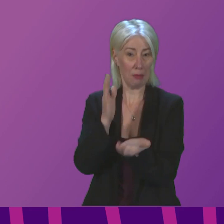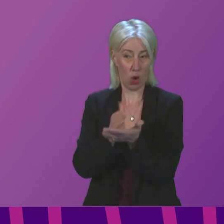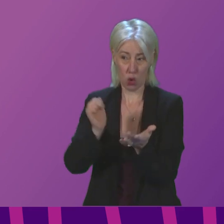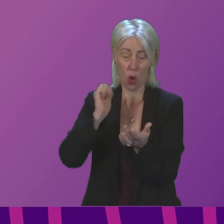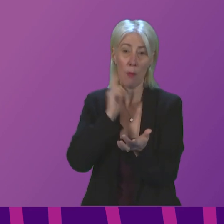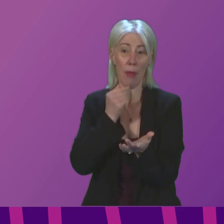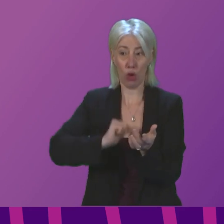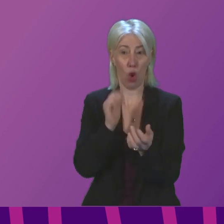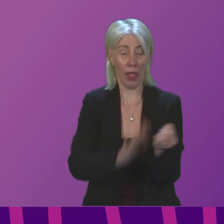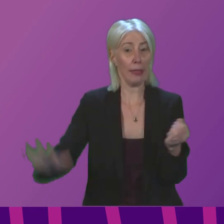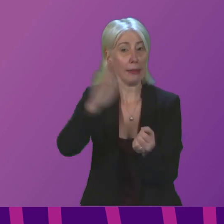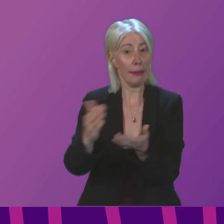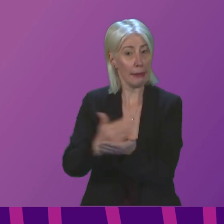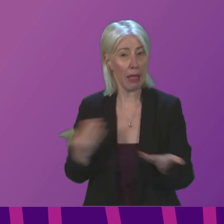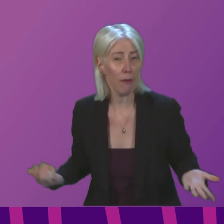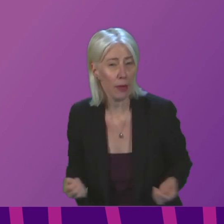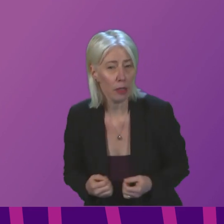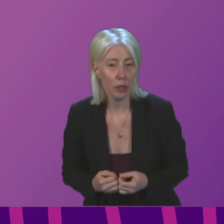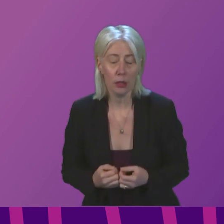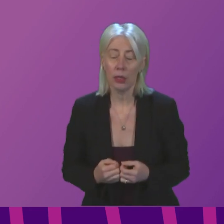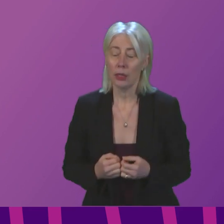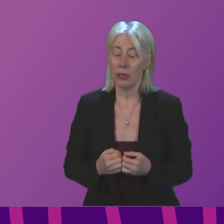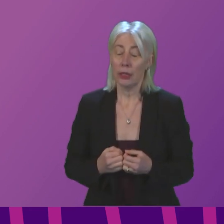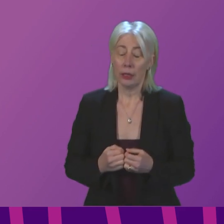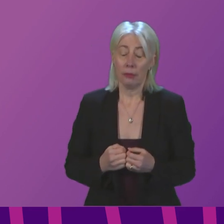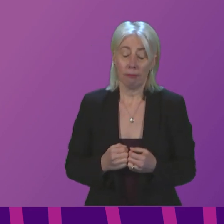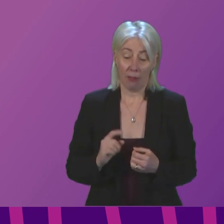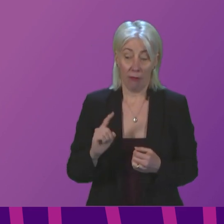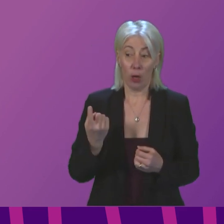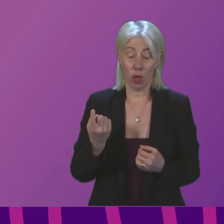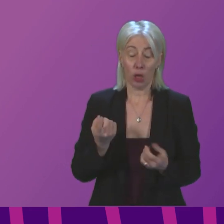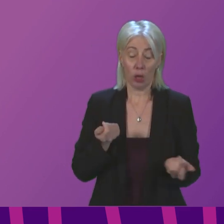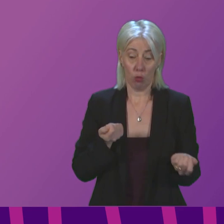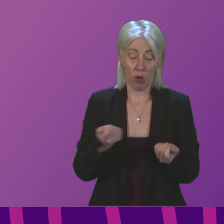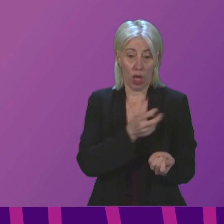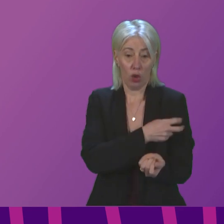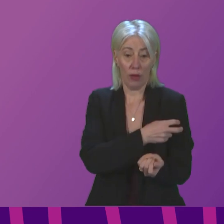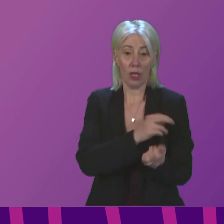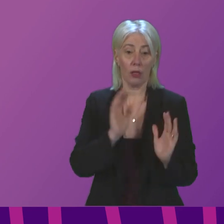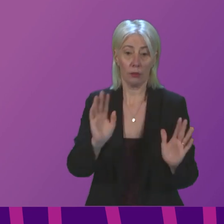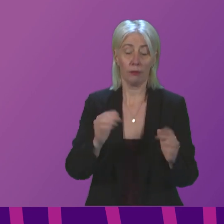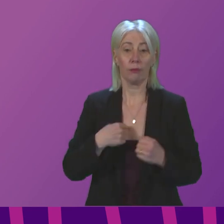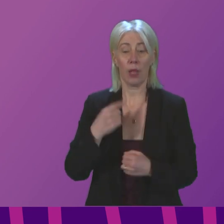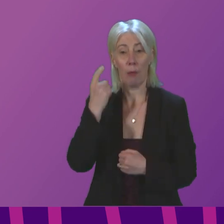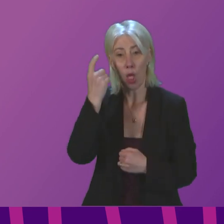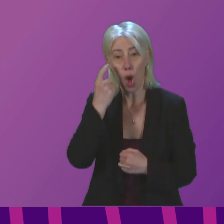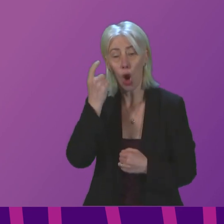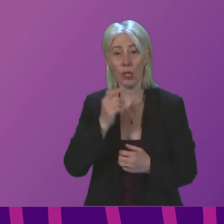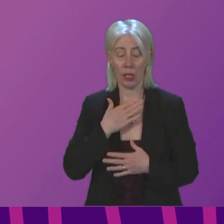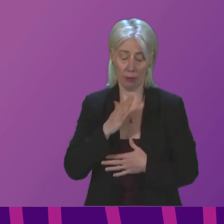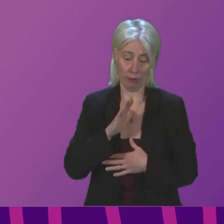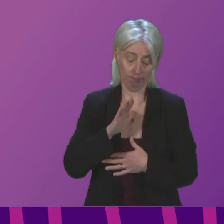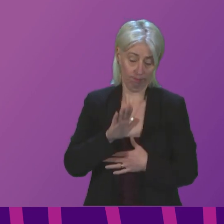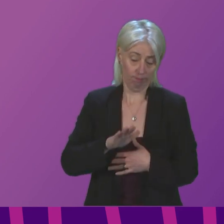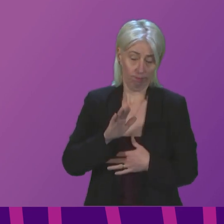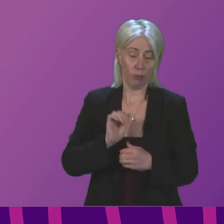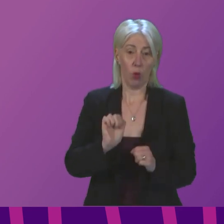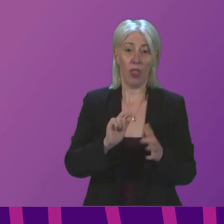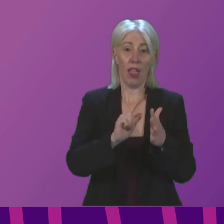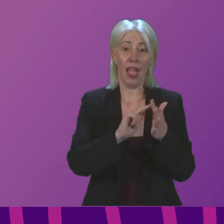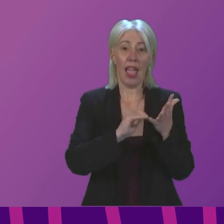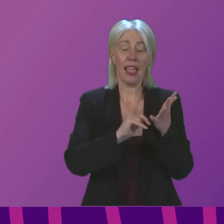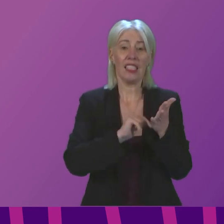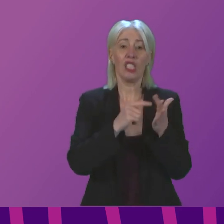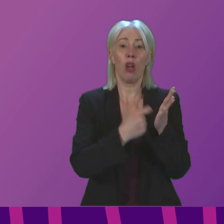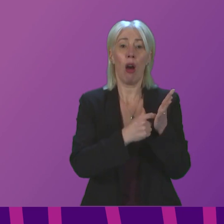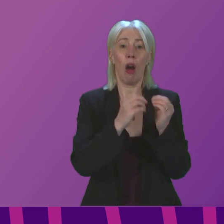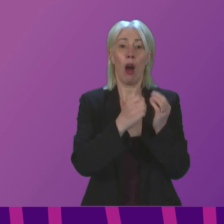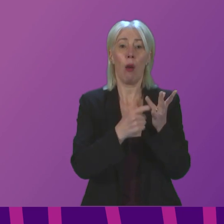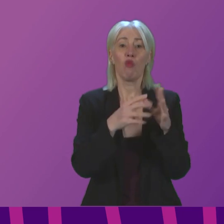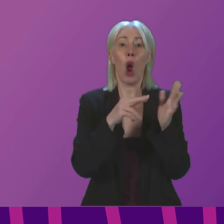First, and most important, my thoughts and sympathies are with Esther Brown’s family